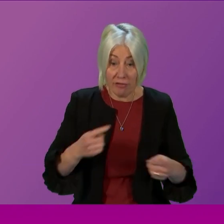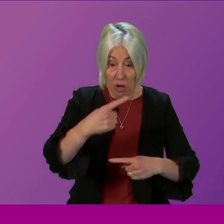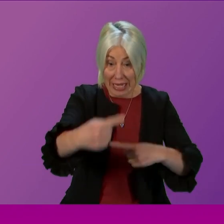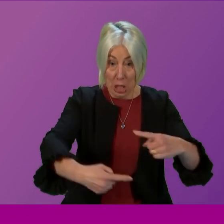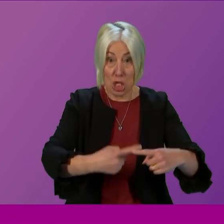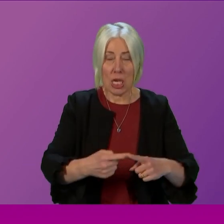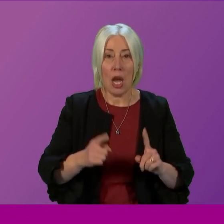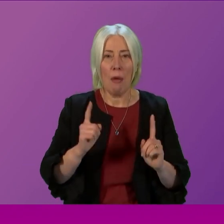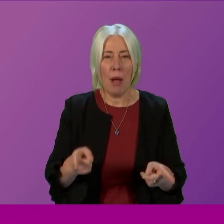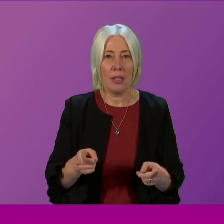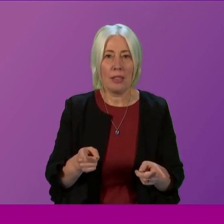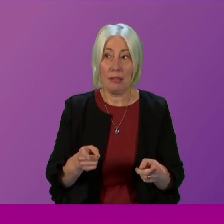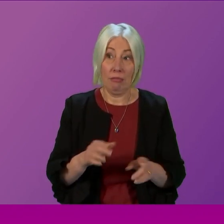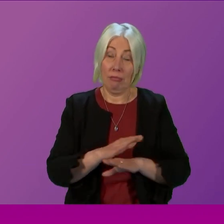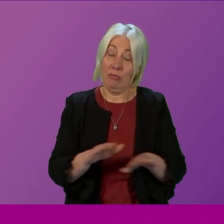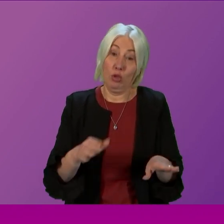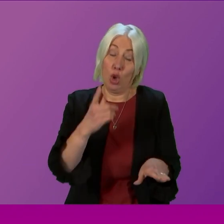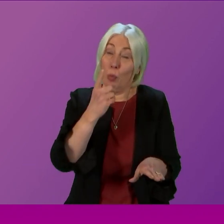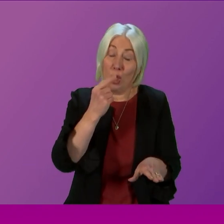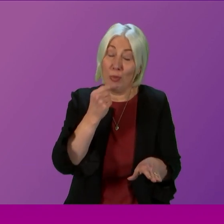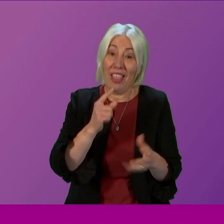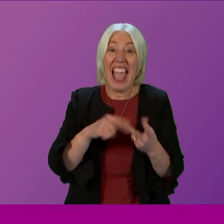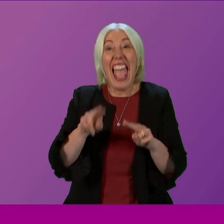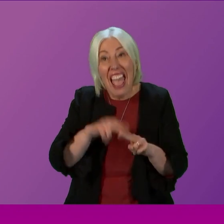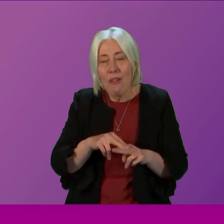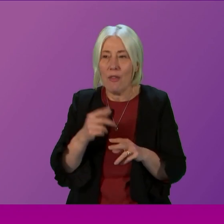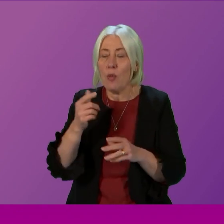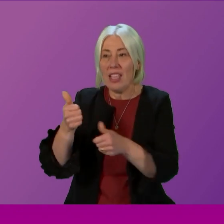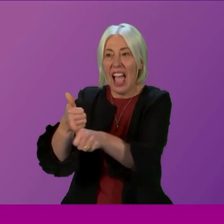Again, that is something that would not have been possible had we taken Tory advice to cut taxes for